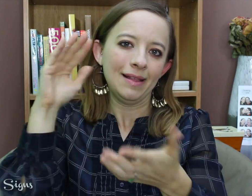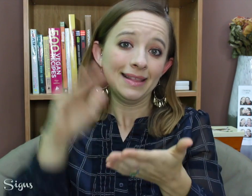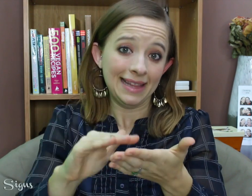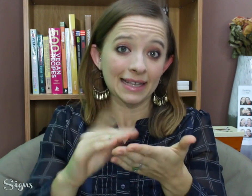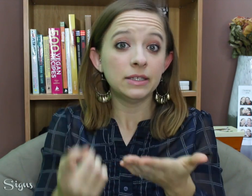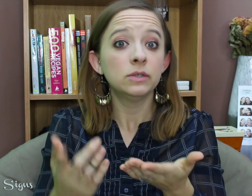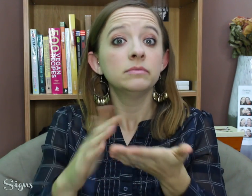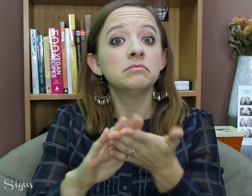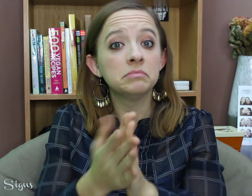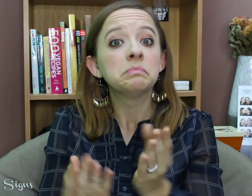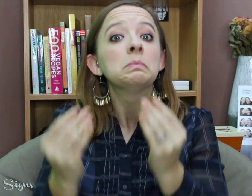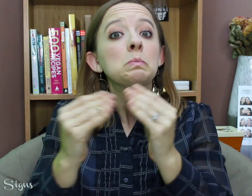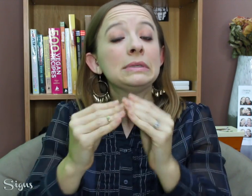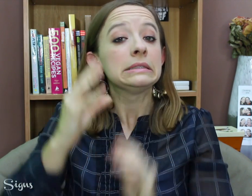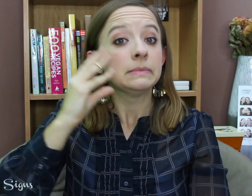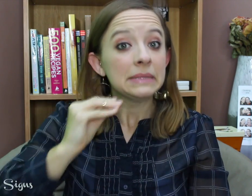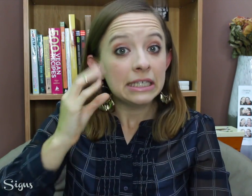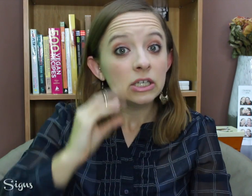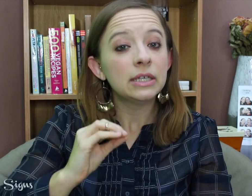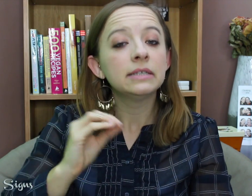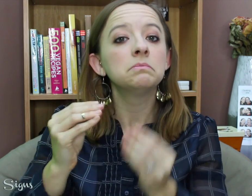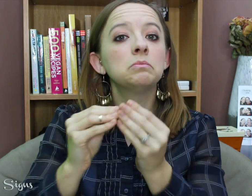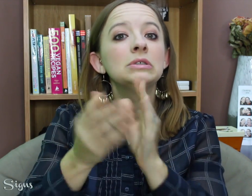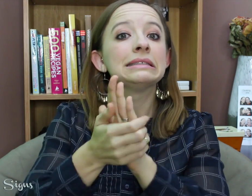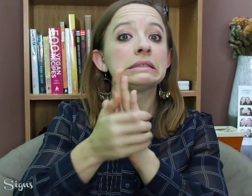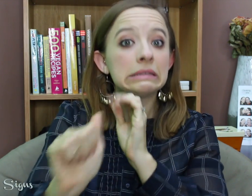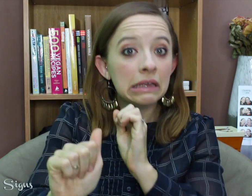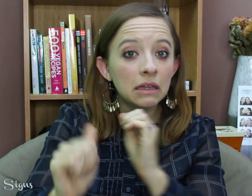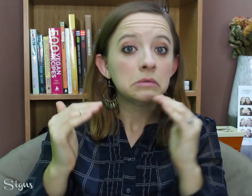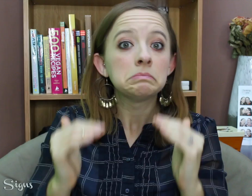or per assignment is gonna be less. You know as you get more experience